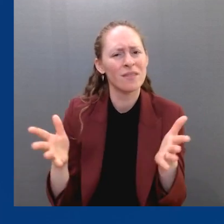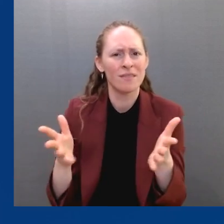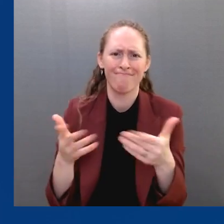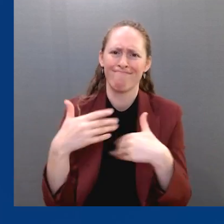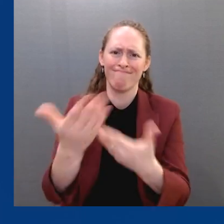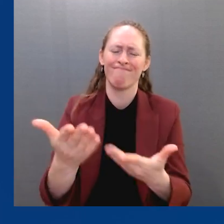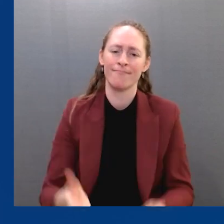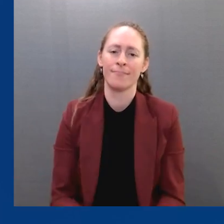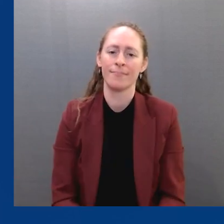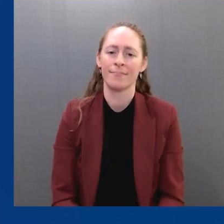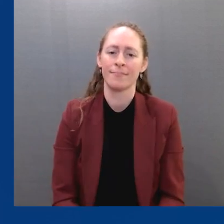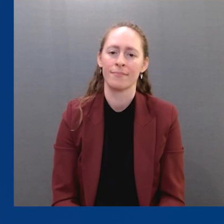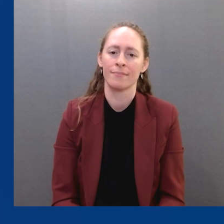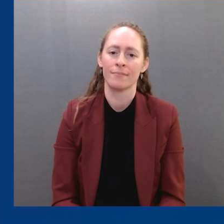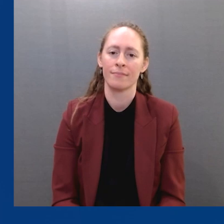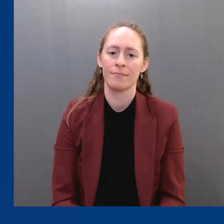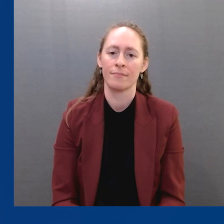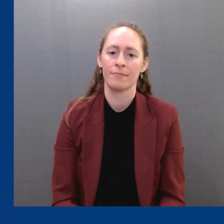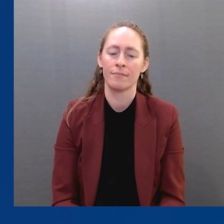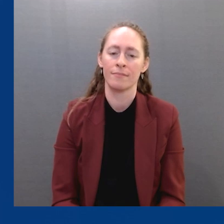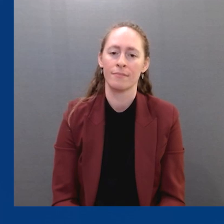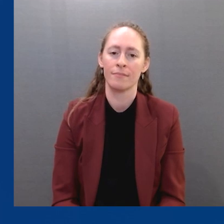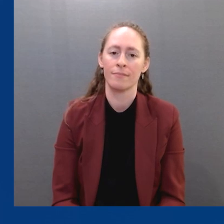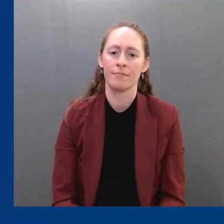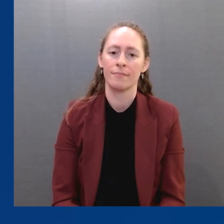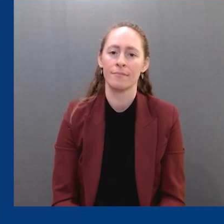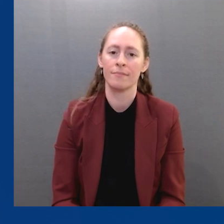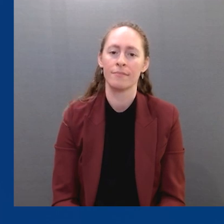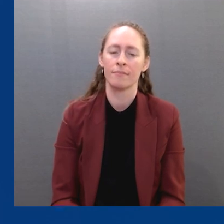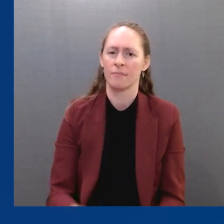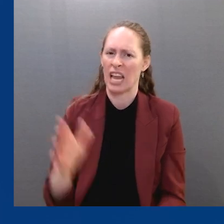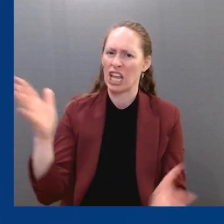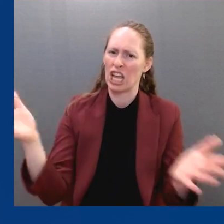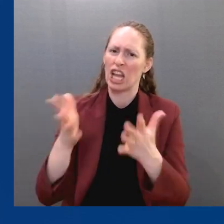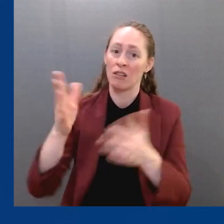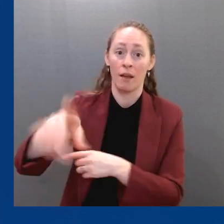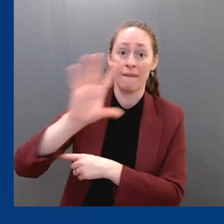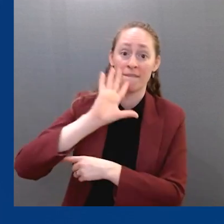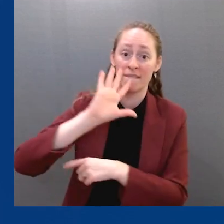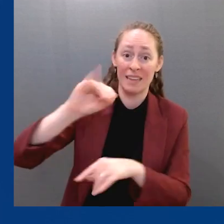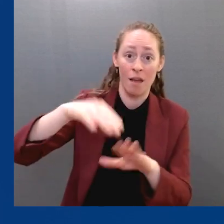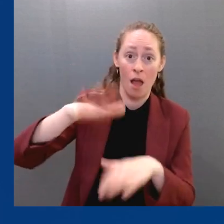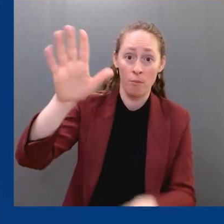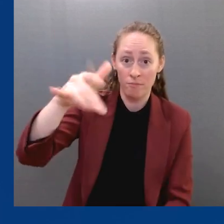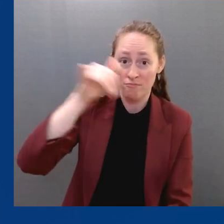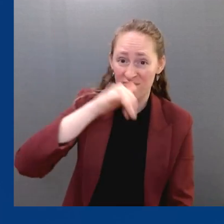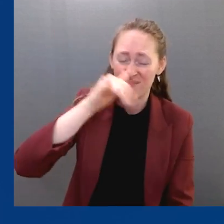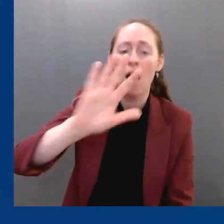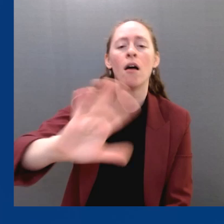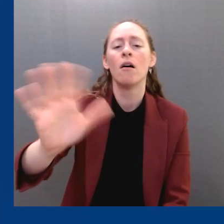If you're over 50, you haven't gotten a shot this year. You should go get a shot. It's going to save your life. And Tony, or Rochelle,